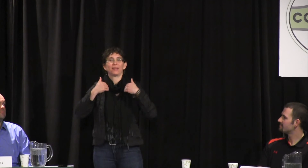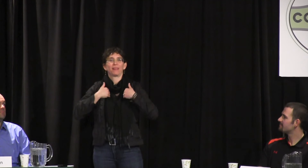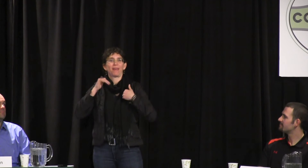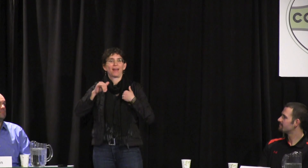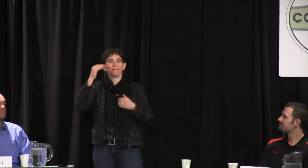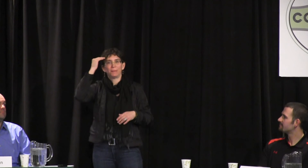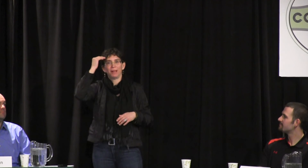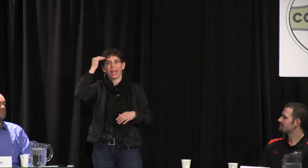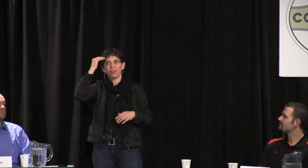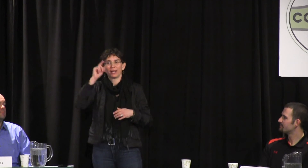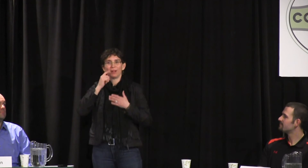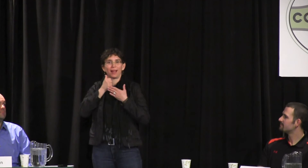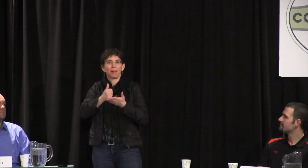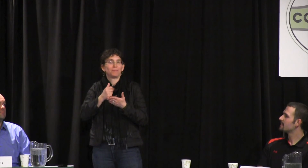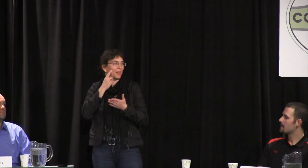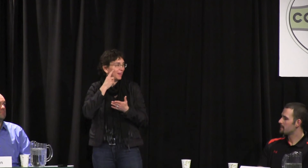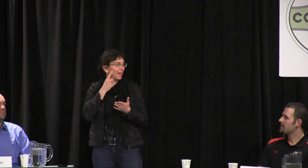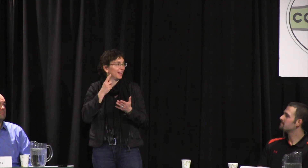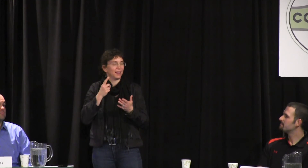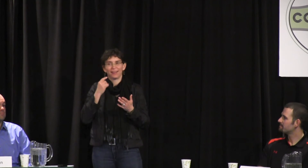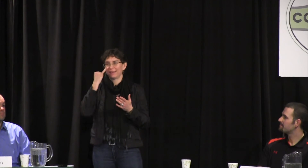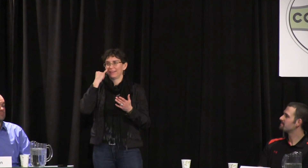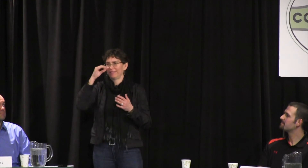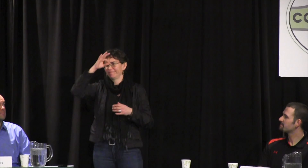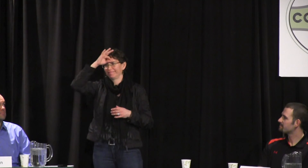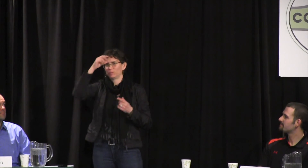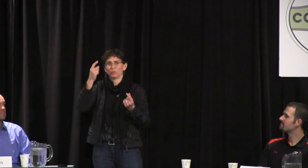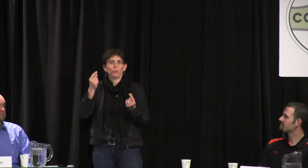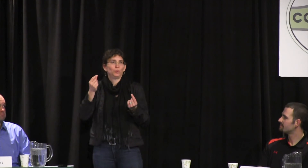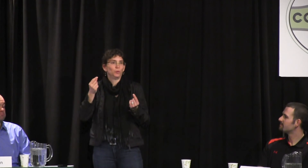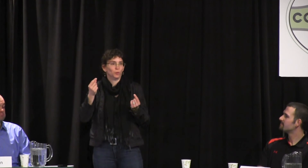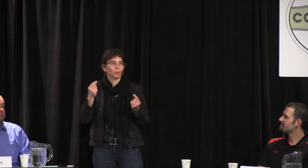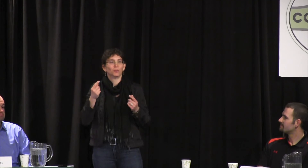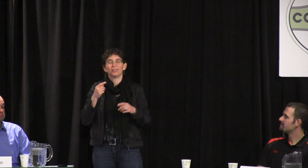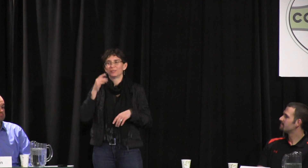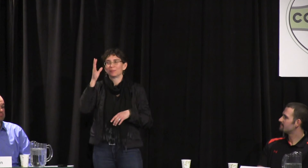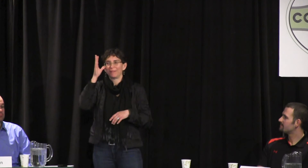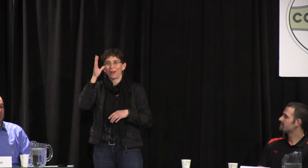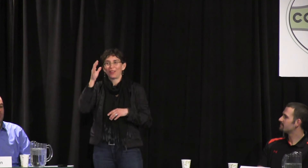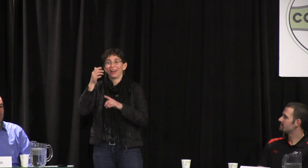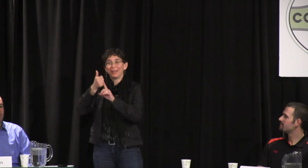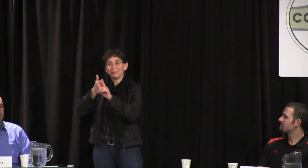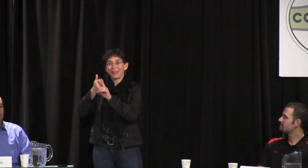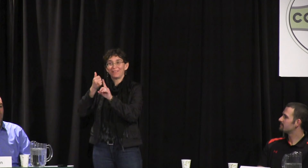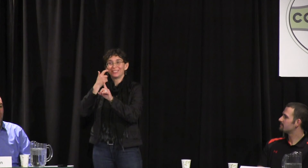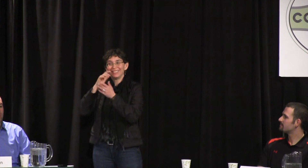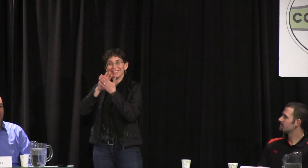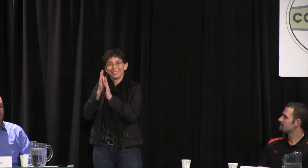had interpreters and everything because he did have that familiarity having a daughter who was deaf, compared to somebody who wouldn't know what to do.